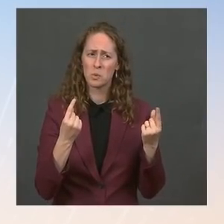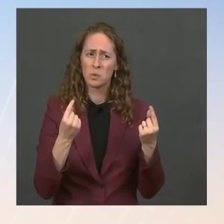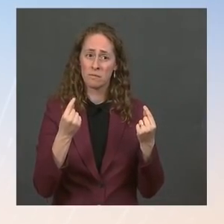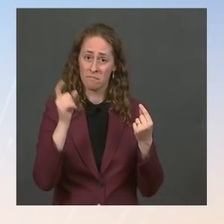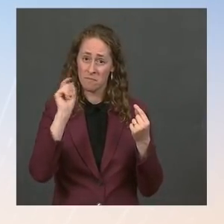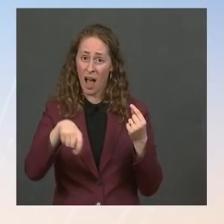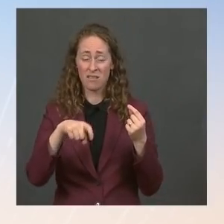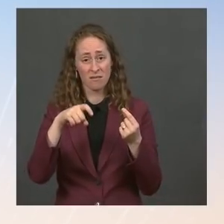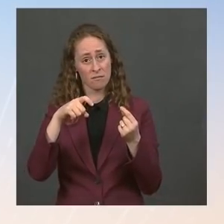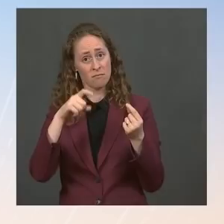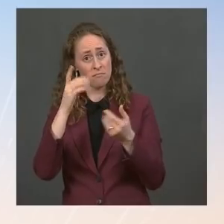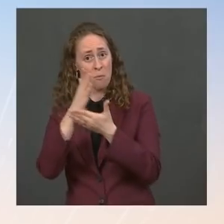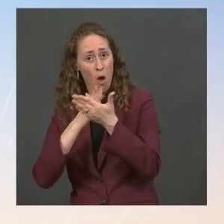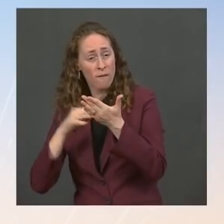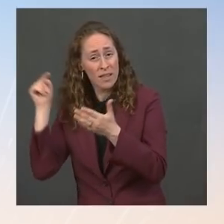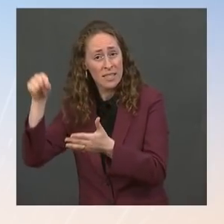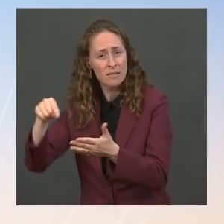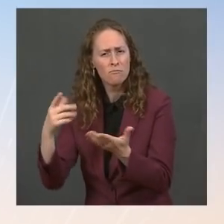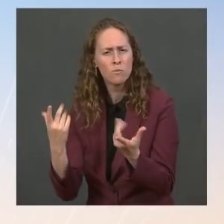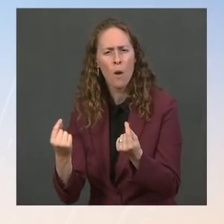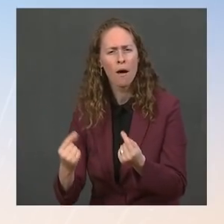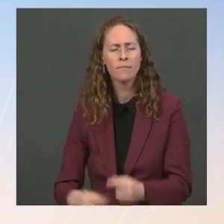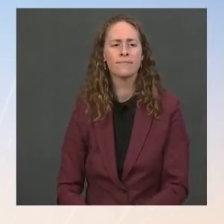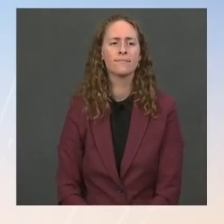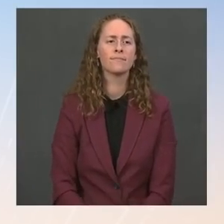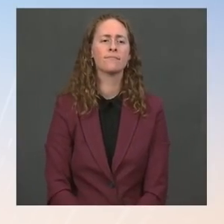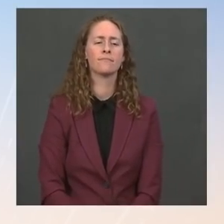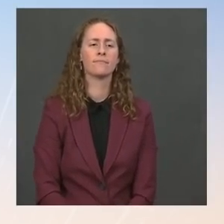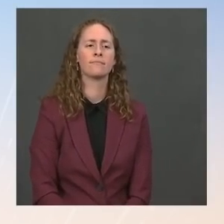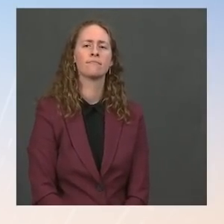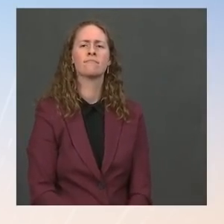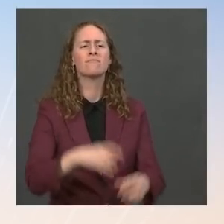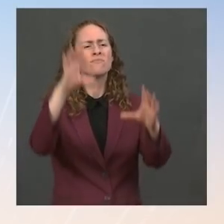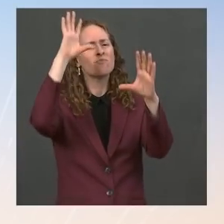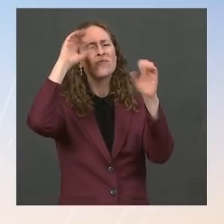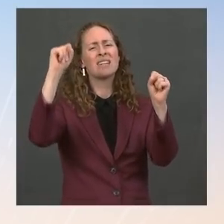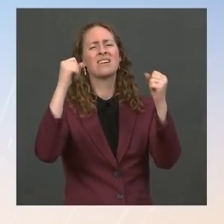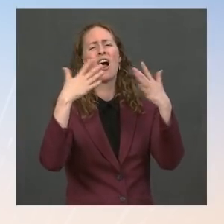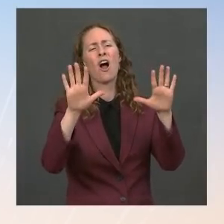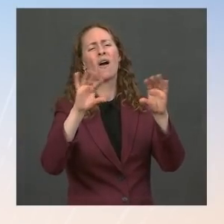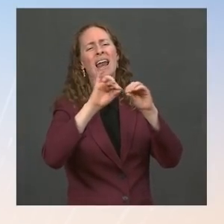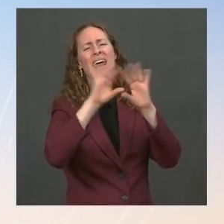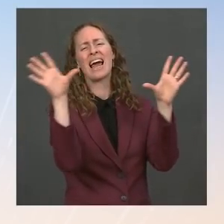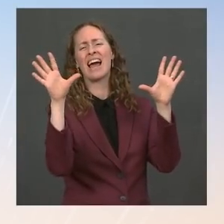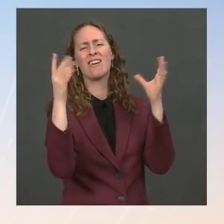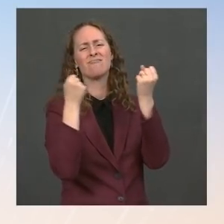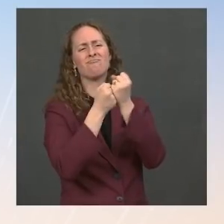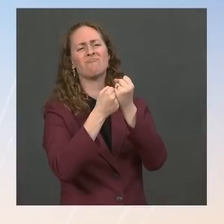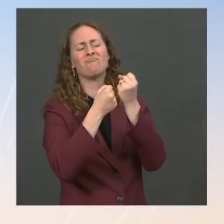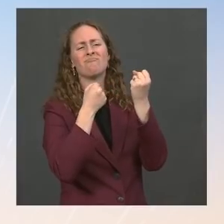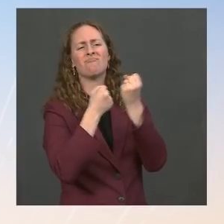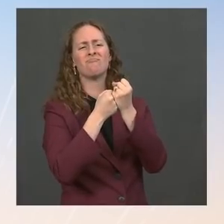the President absolutely supports efforts by senators who have already come forward -- Leader Schumer has, other senators --